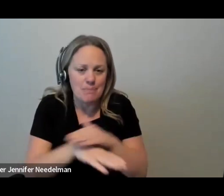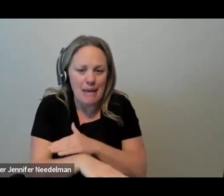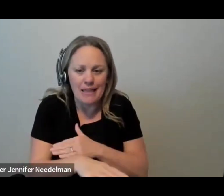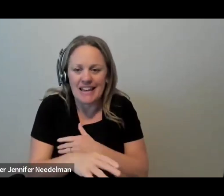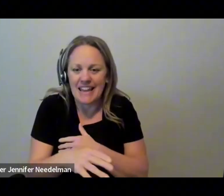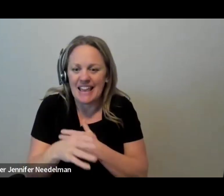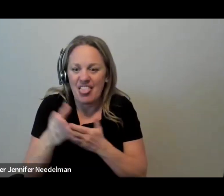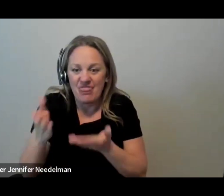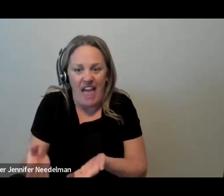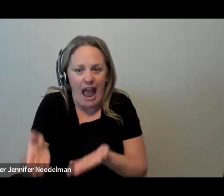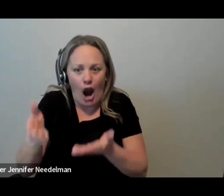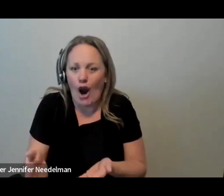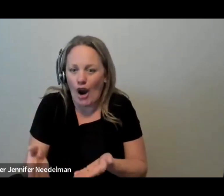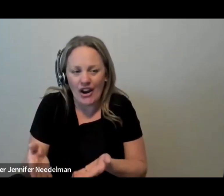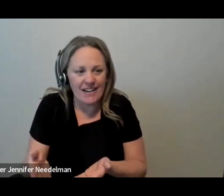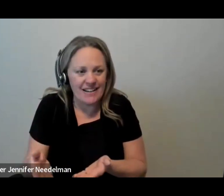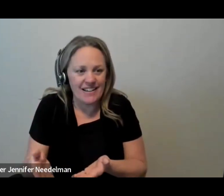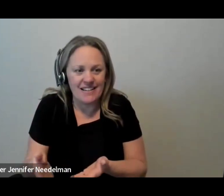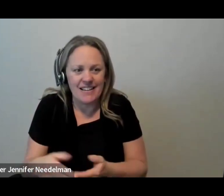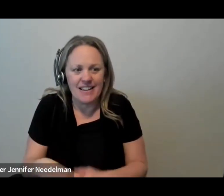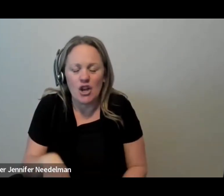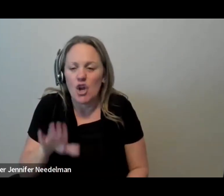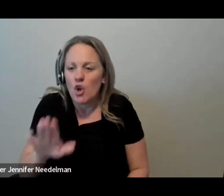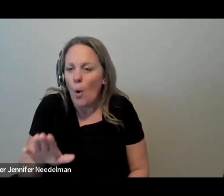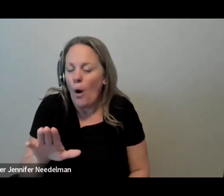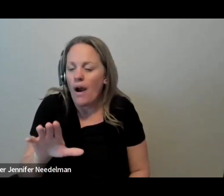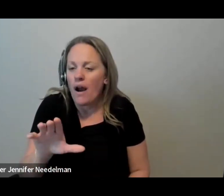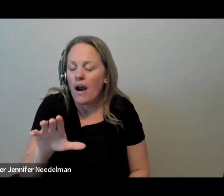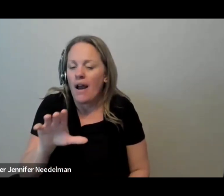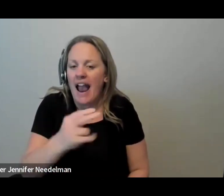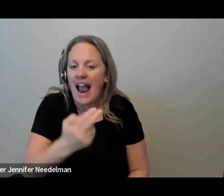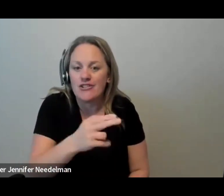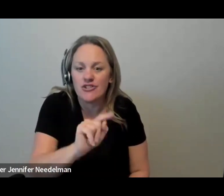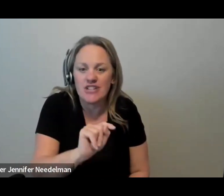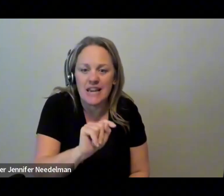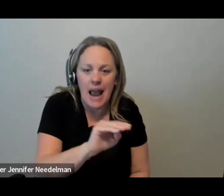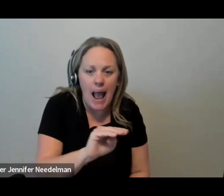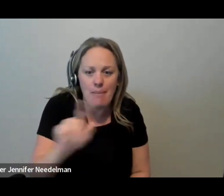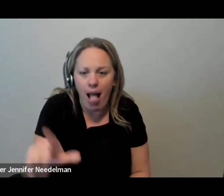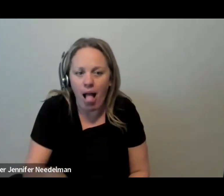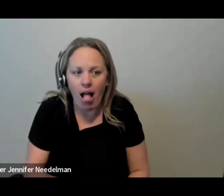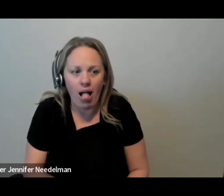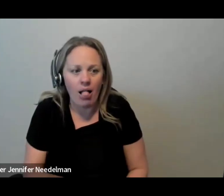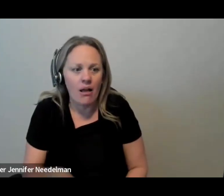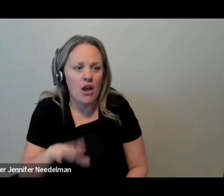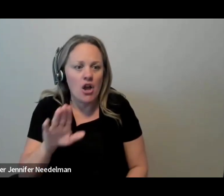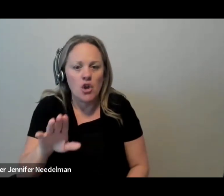your semantic HTML, your meaningful error messages, all of those things count.